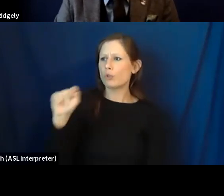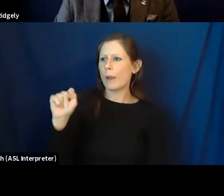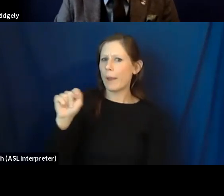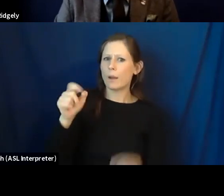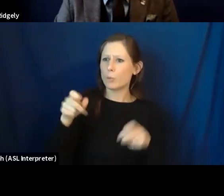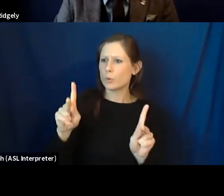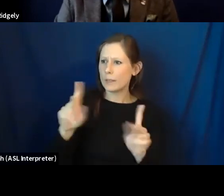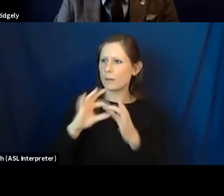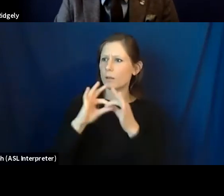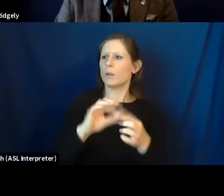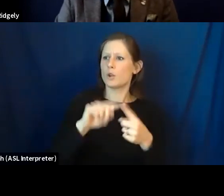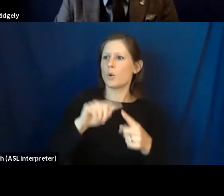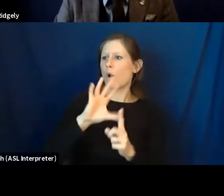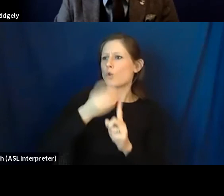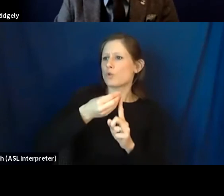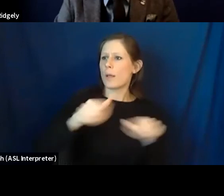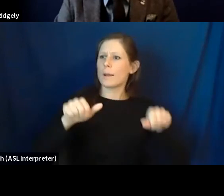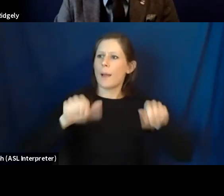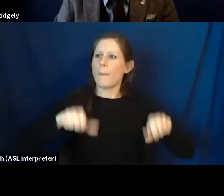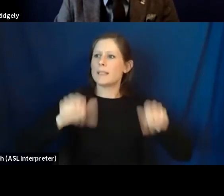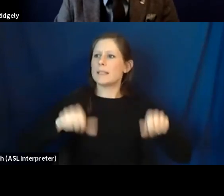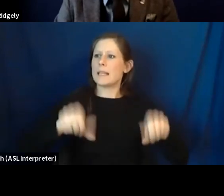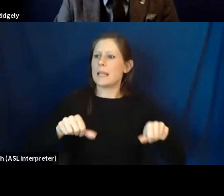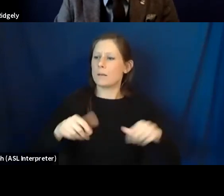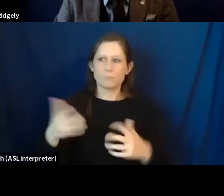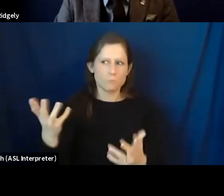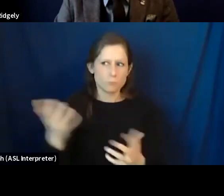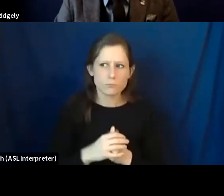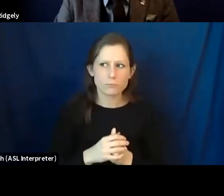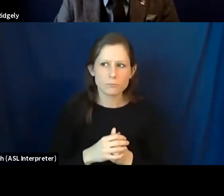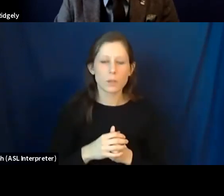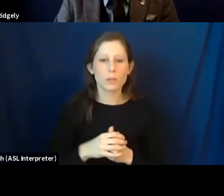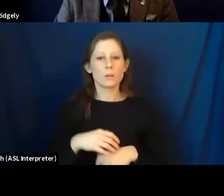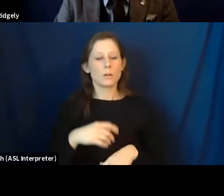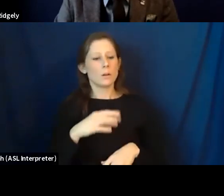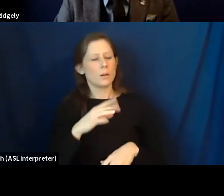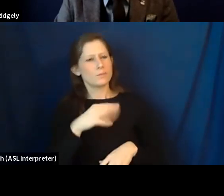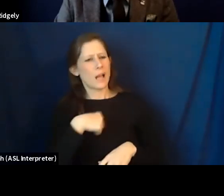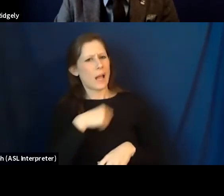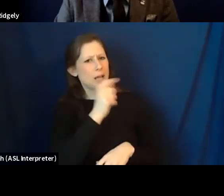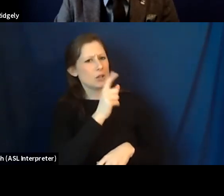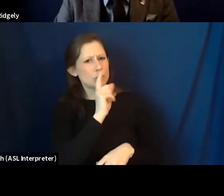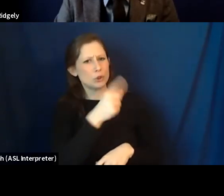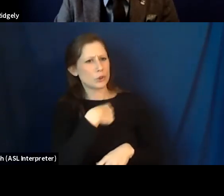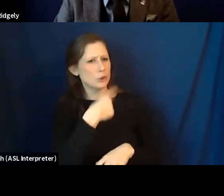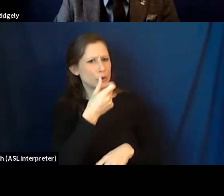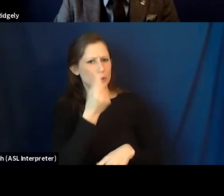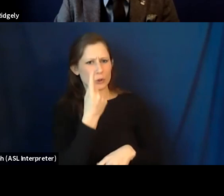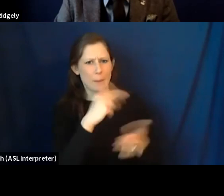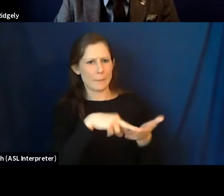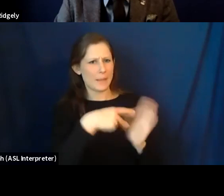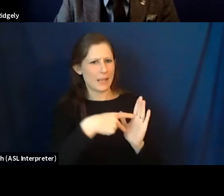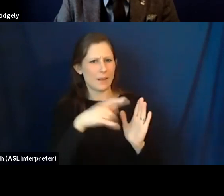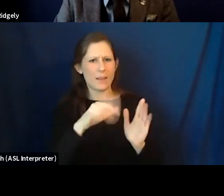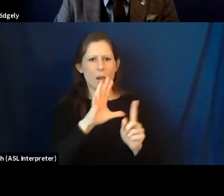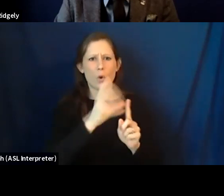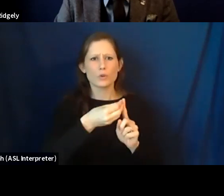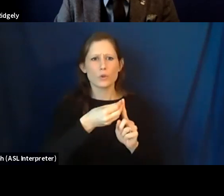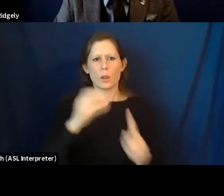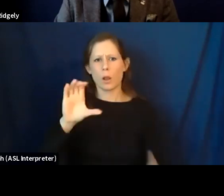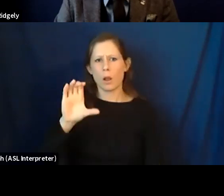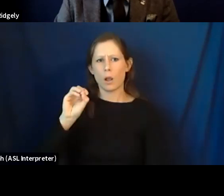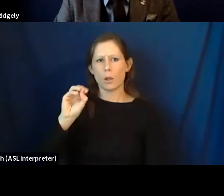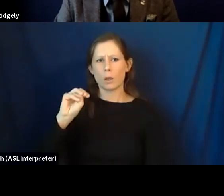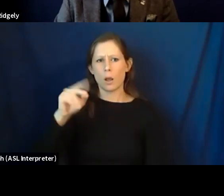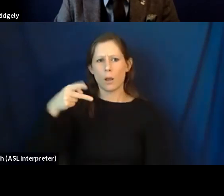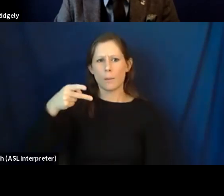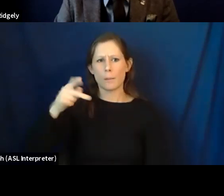i'm not sure i understand what what their meaning is about cultural competency so could